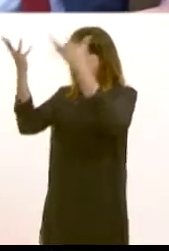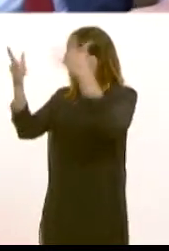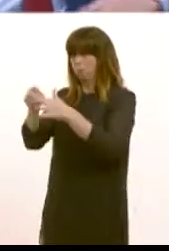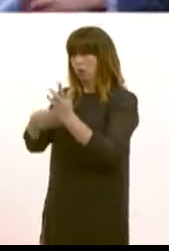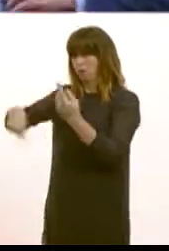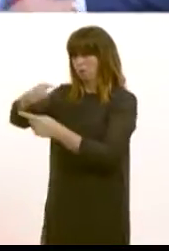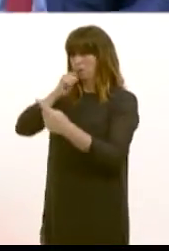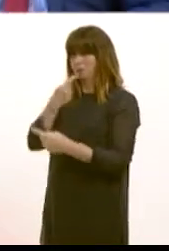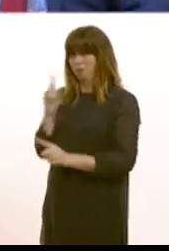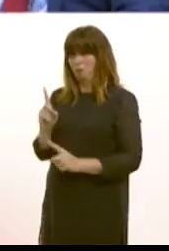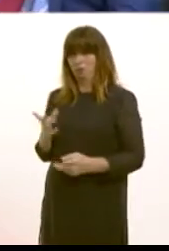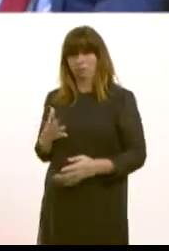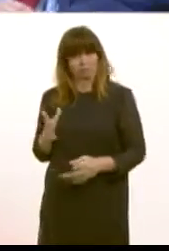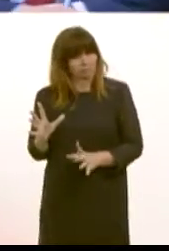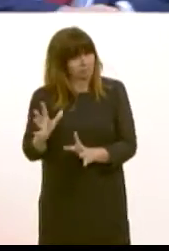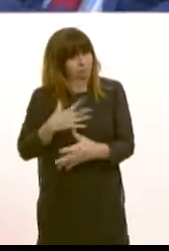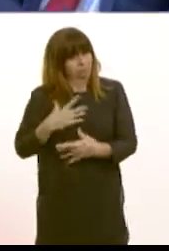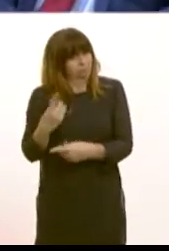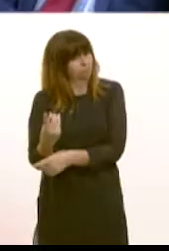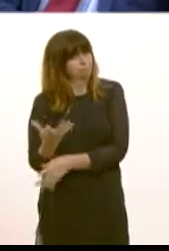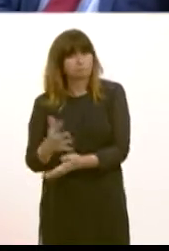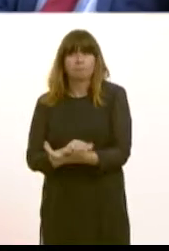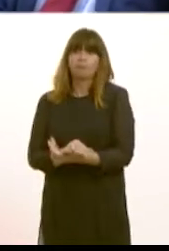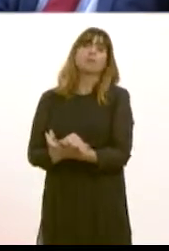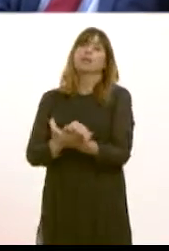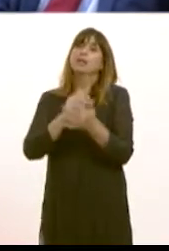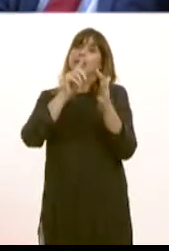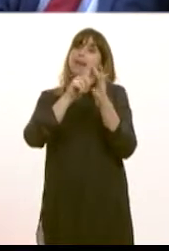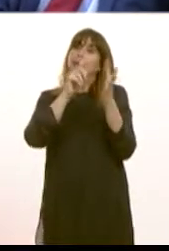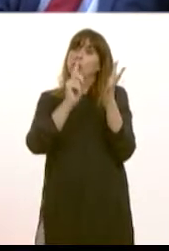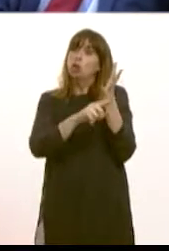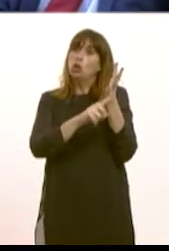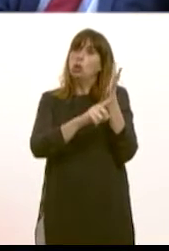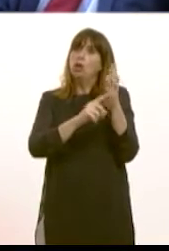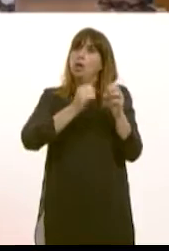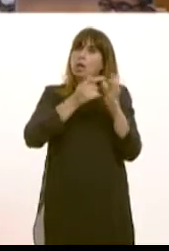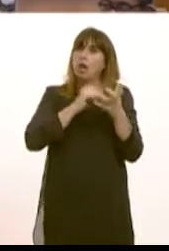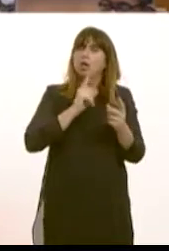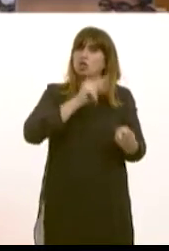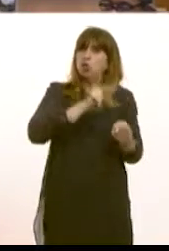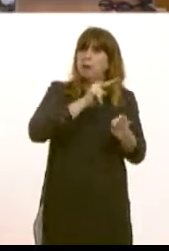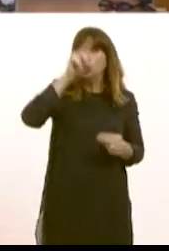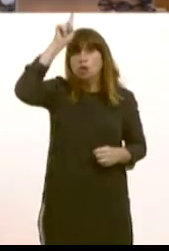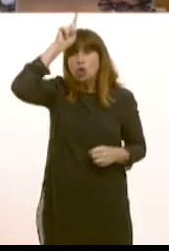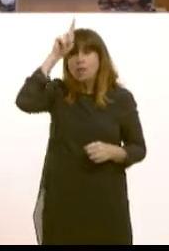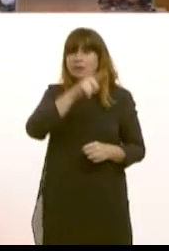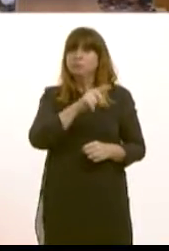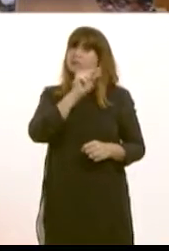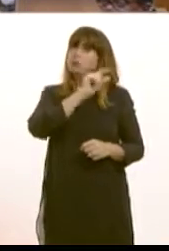If you look at other countries in the EU, their energy prices are much lower than ours. If you look at Germany, 20 per cent lower.